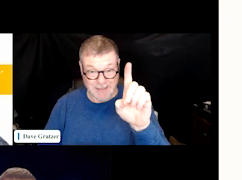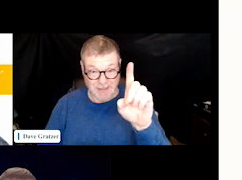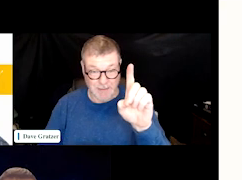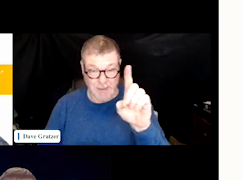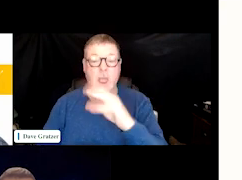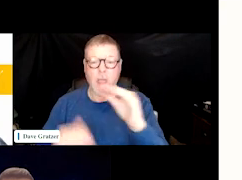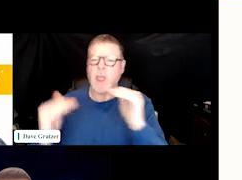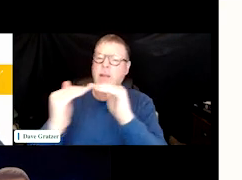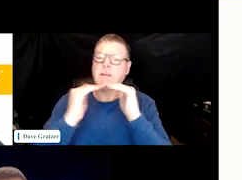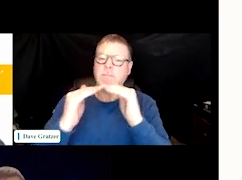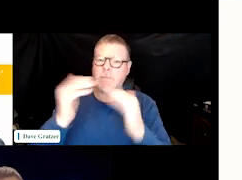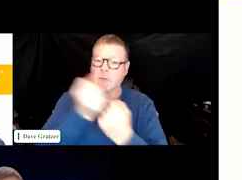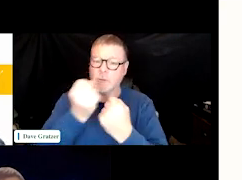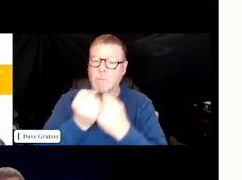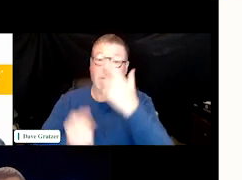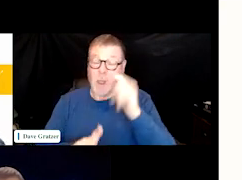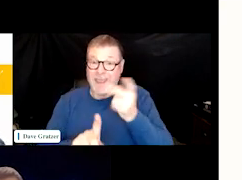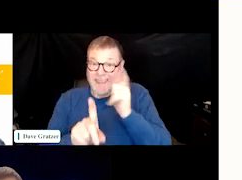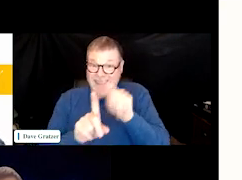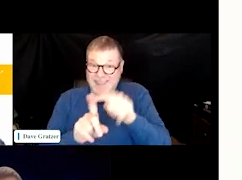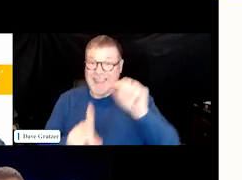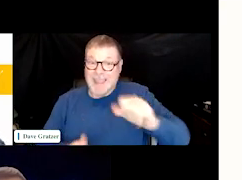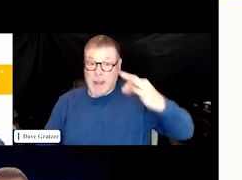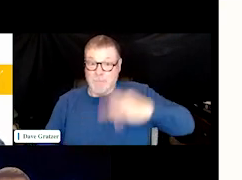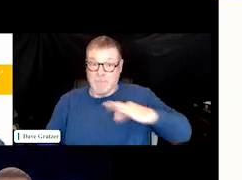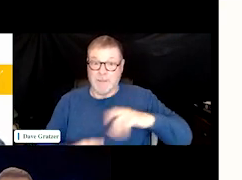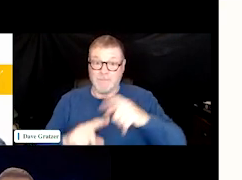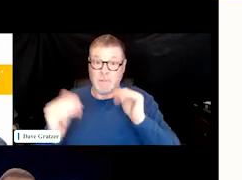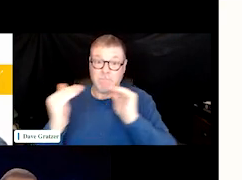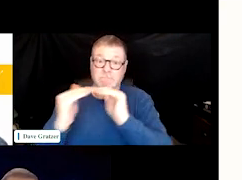because they can actually benefit from peer support services